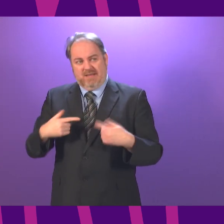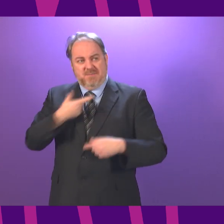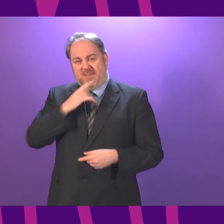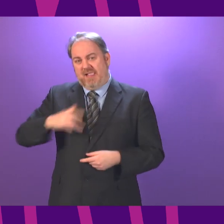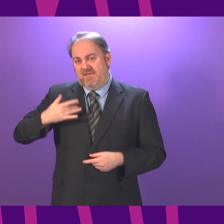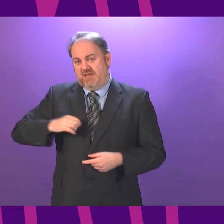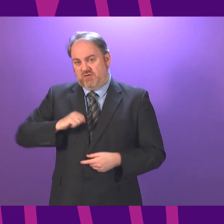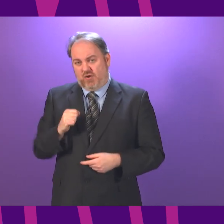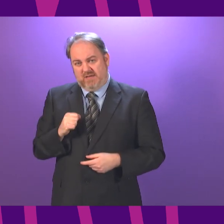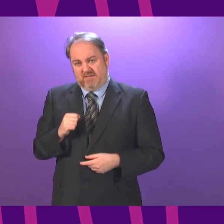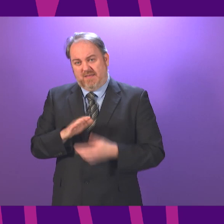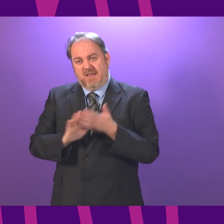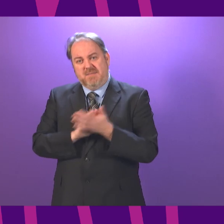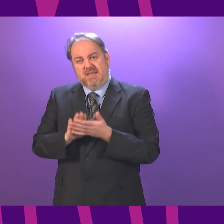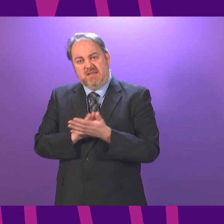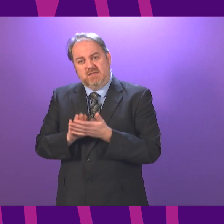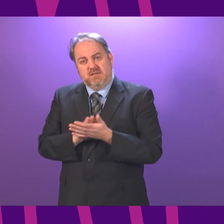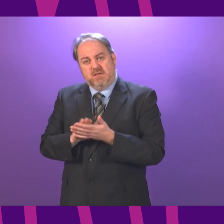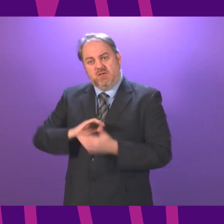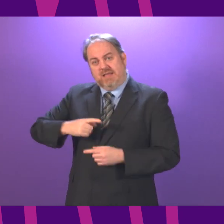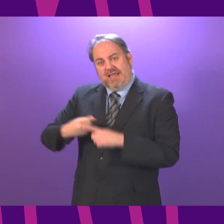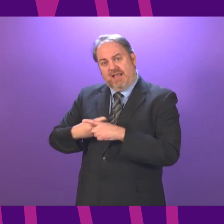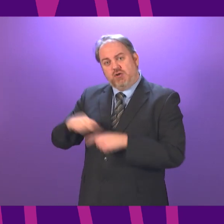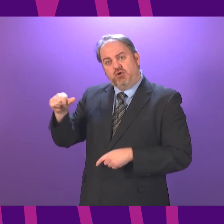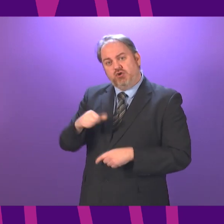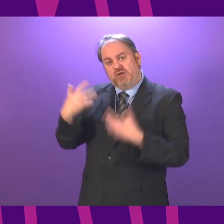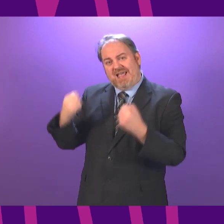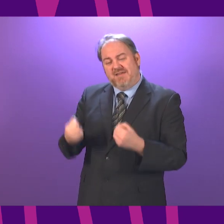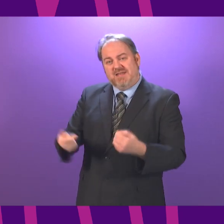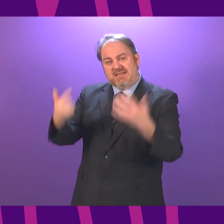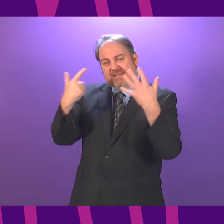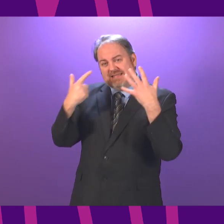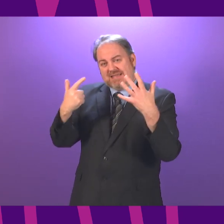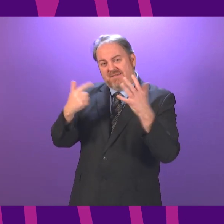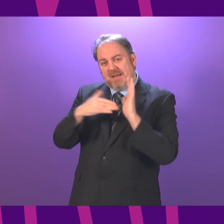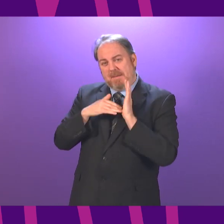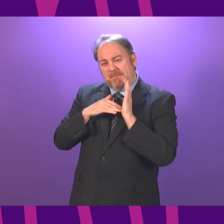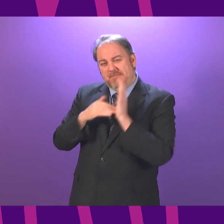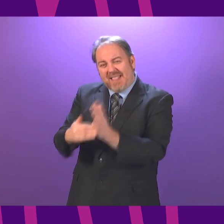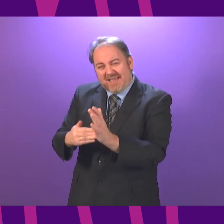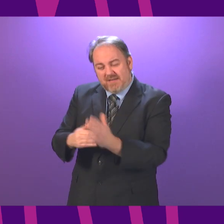for England, has 7 million doses. It has not done 7 million vaccinations,